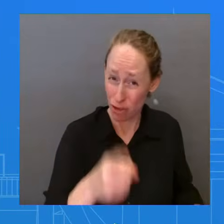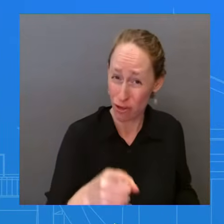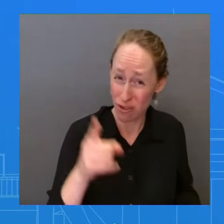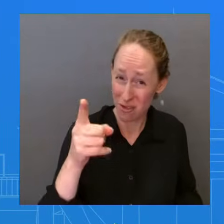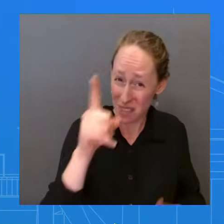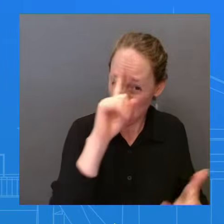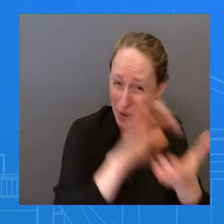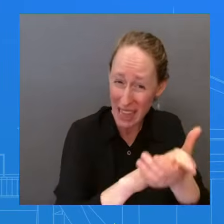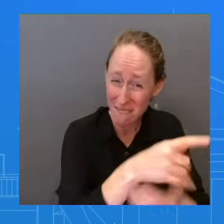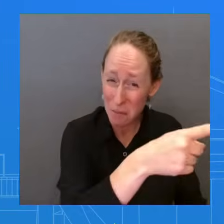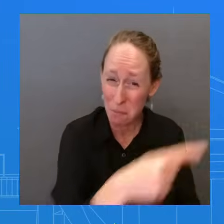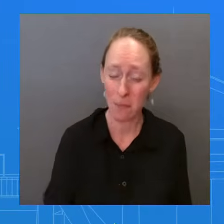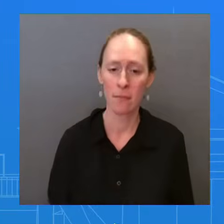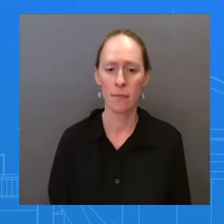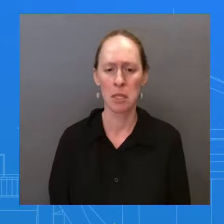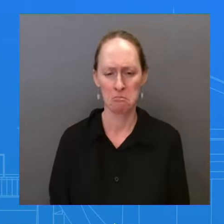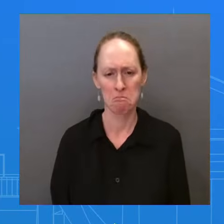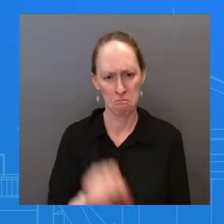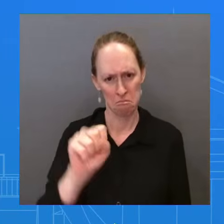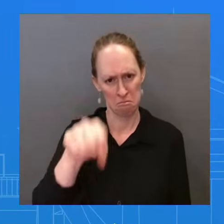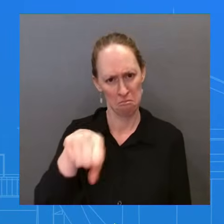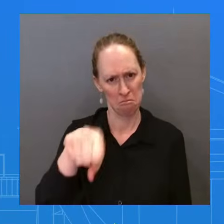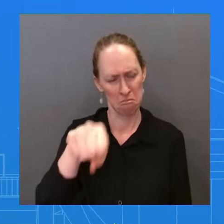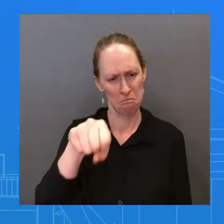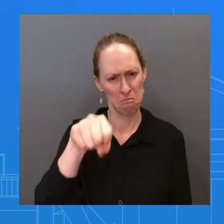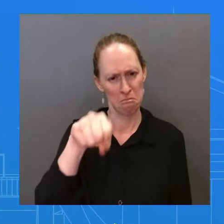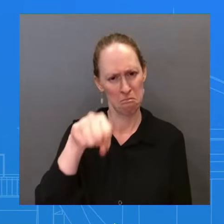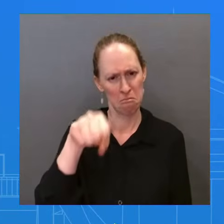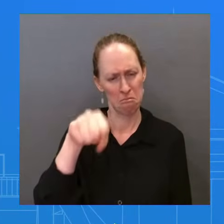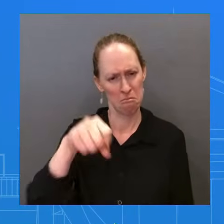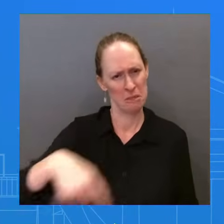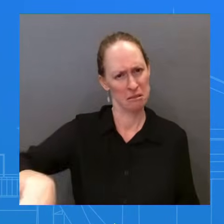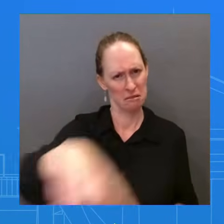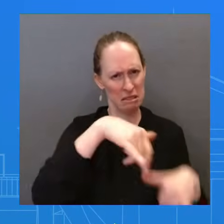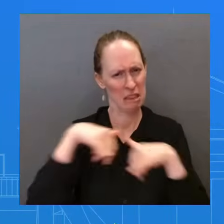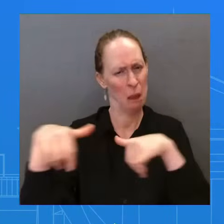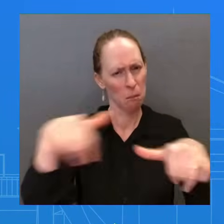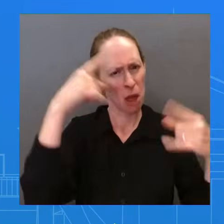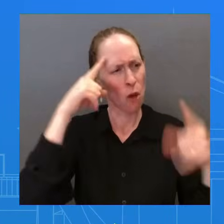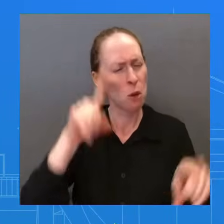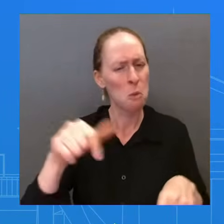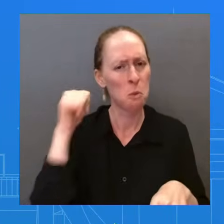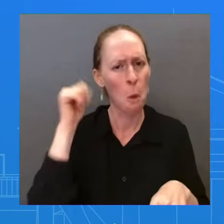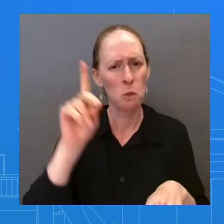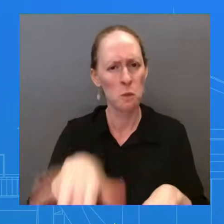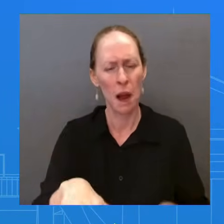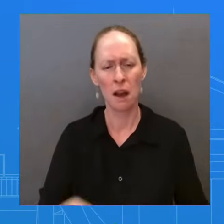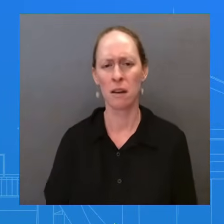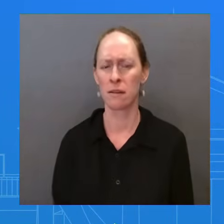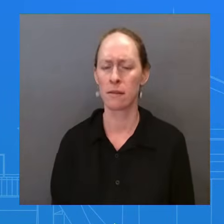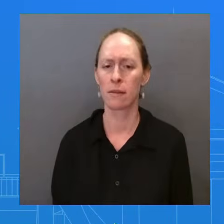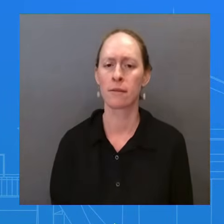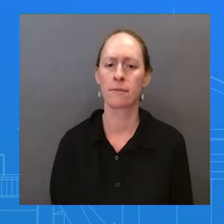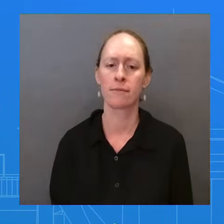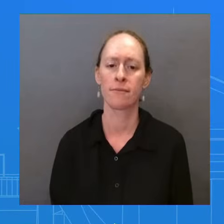The Press: Thanks, John. Elon Musk and Jamie Dimon were among several U.S. business executives who have recently traveled to China.